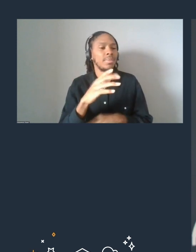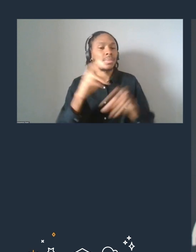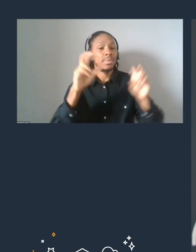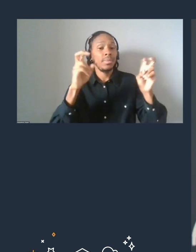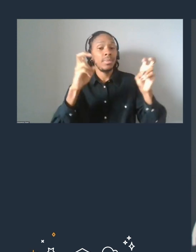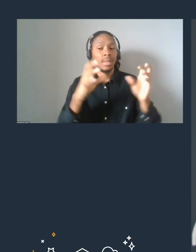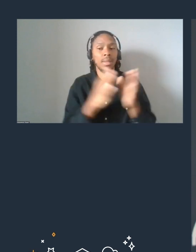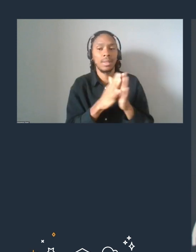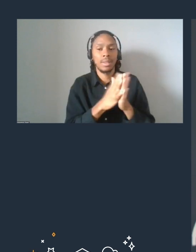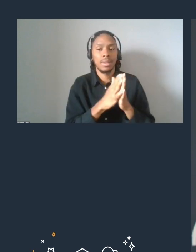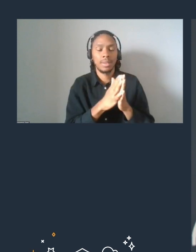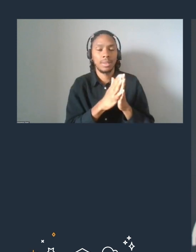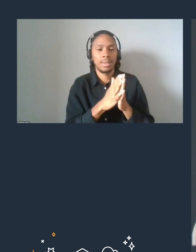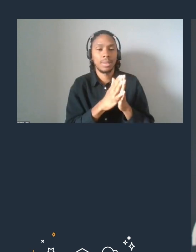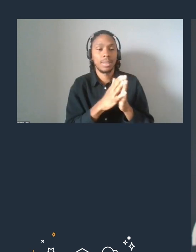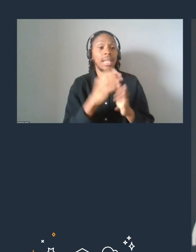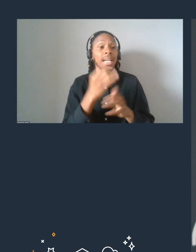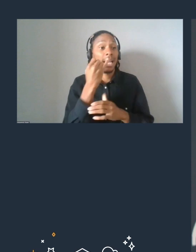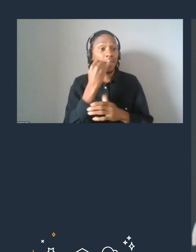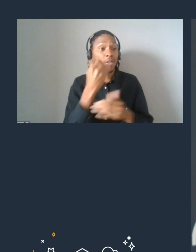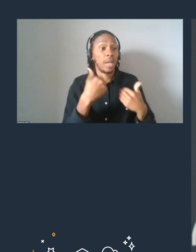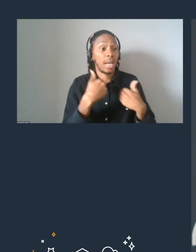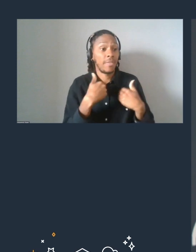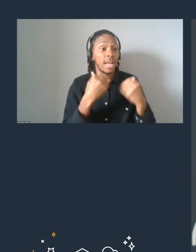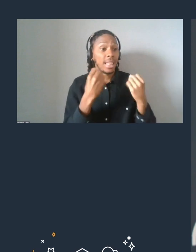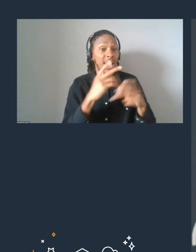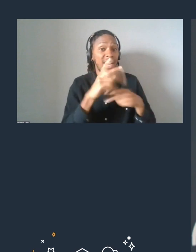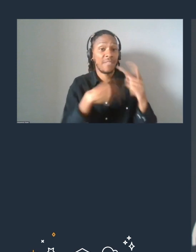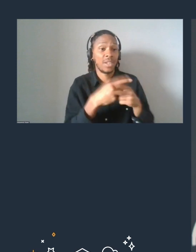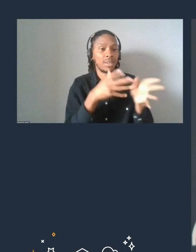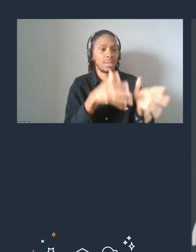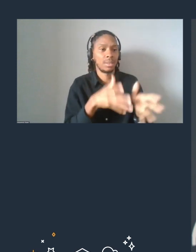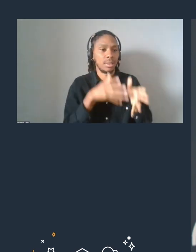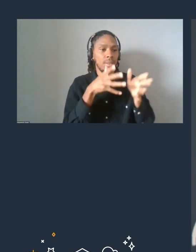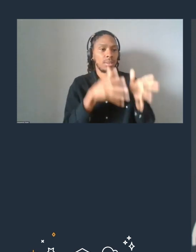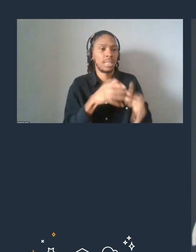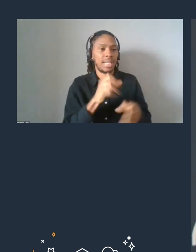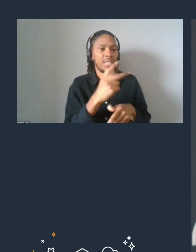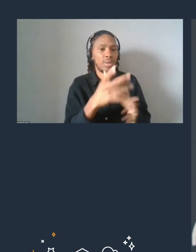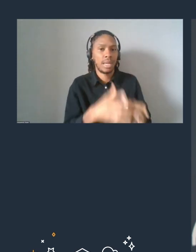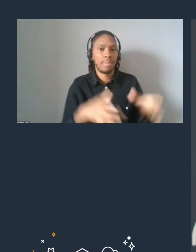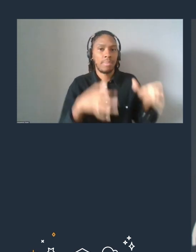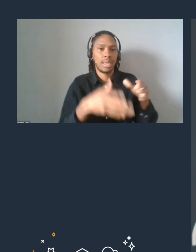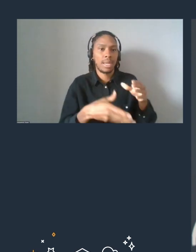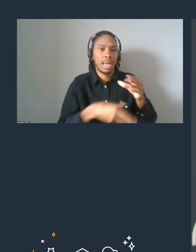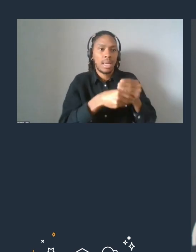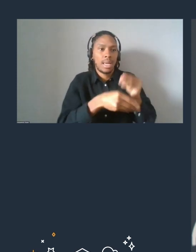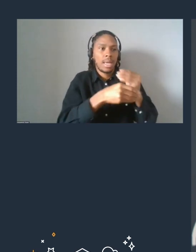if you have a lot of version sitting around in your S3 bucket adding to your storage cost, you can do one of two things.